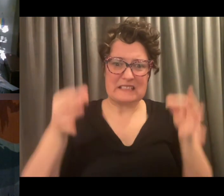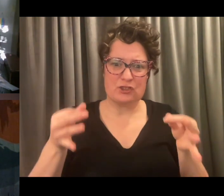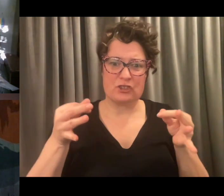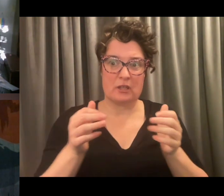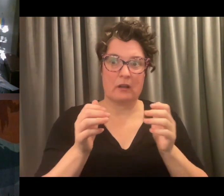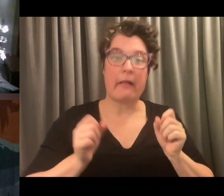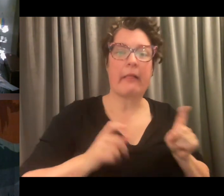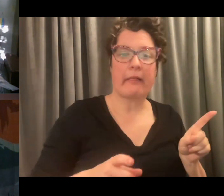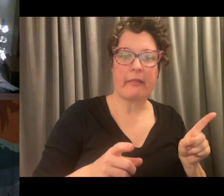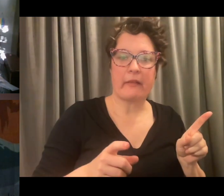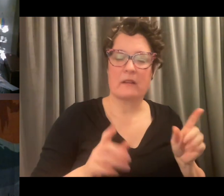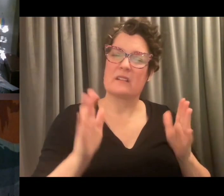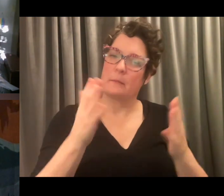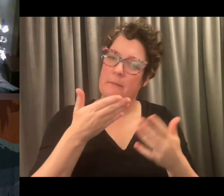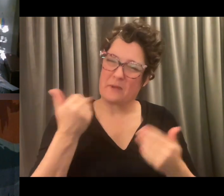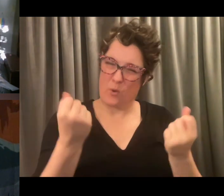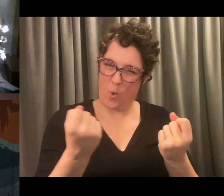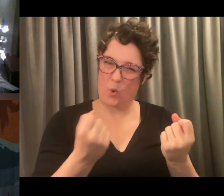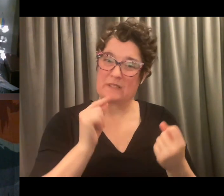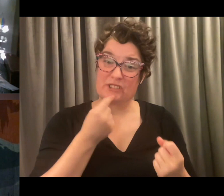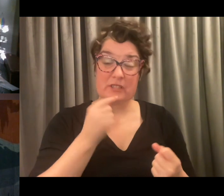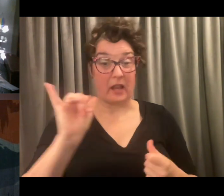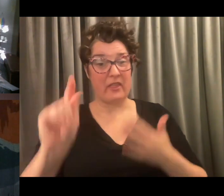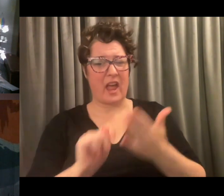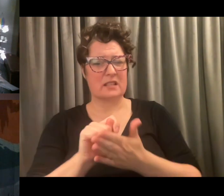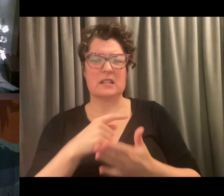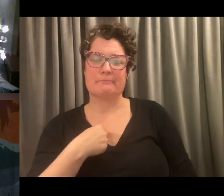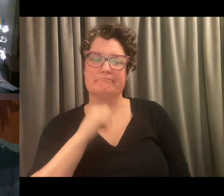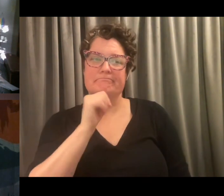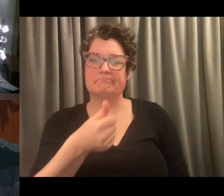but it was always in the back of my head and many, many years later,